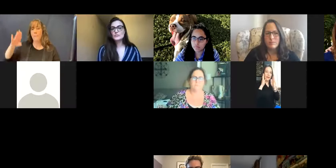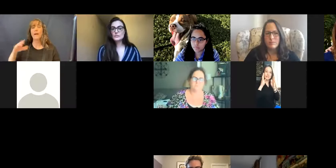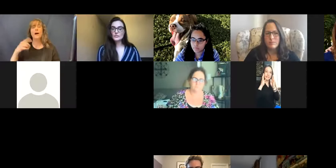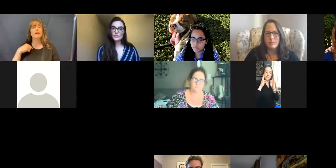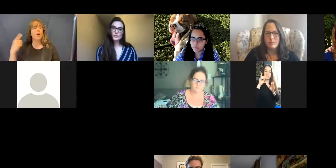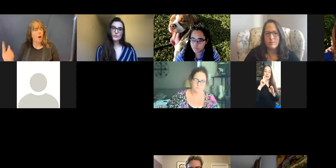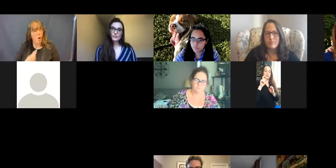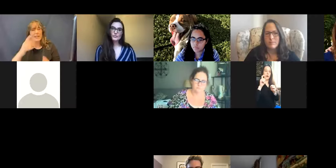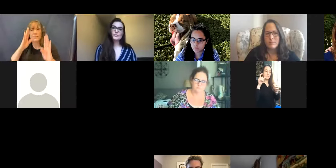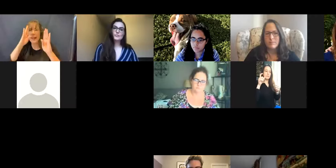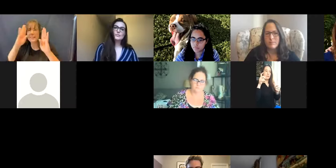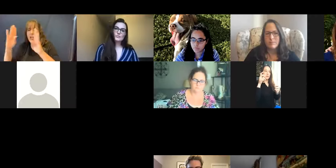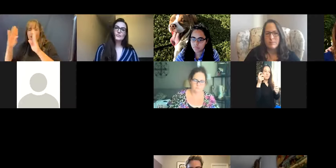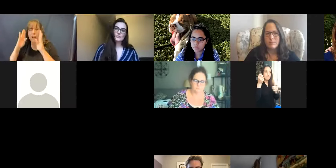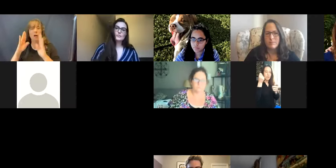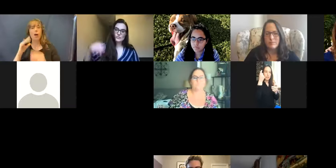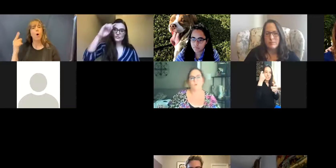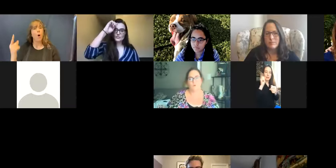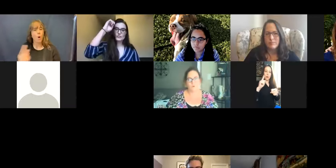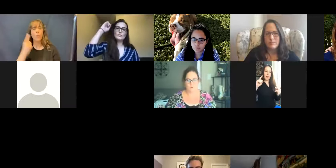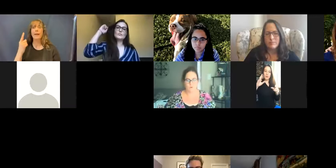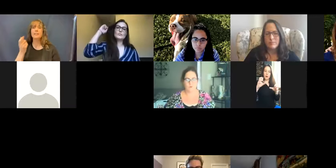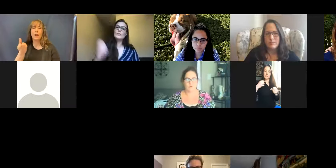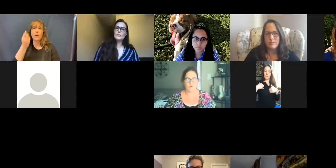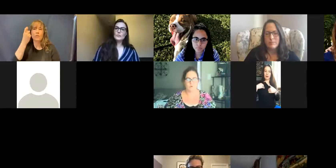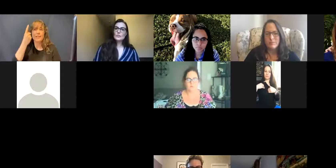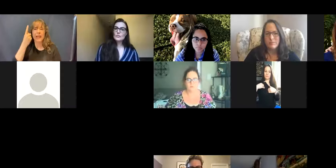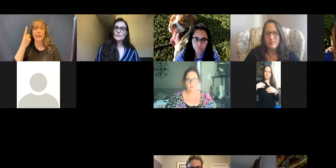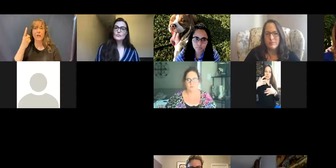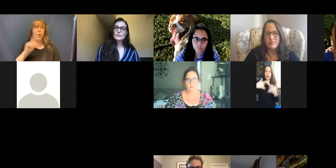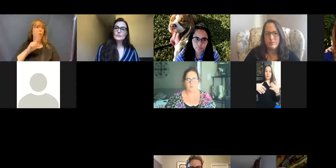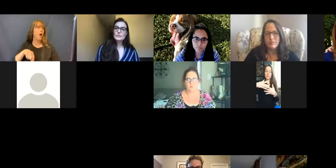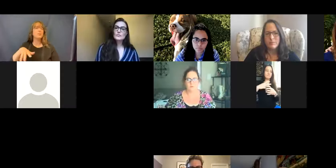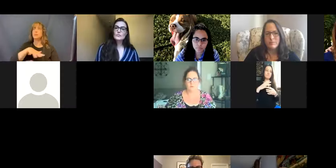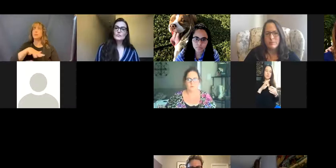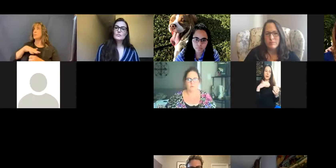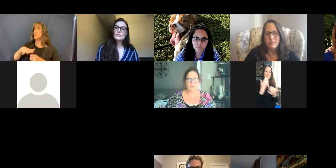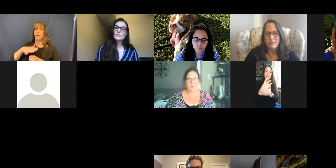attention. I had to always understand where I was in my environment. So when I got to